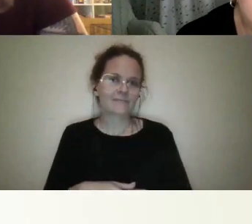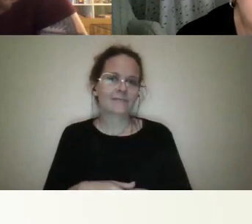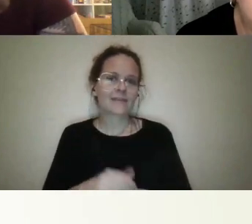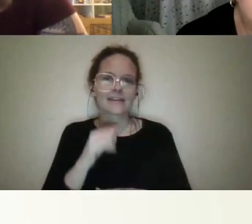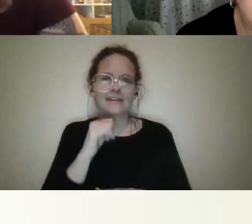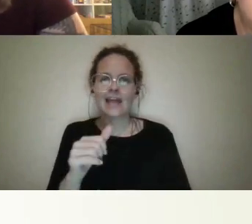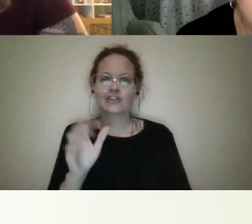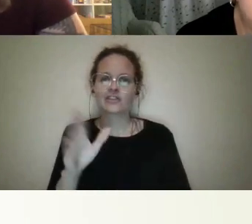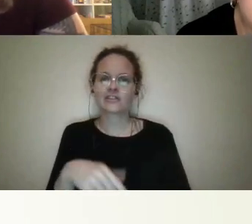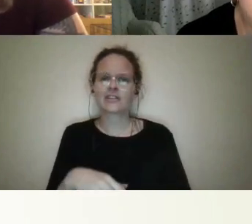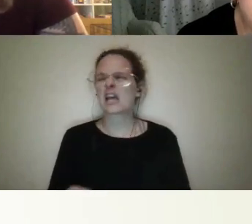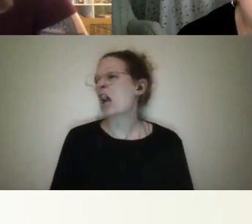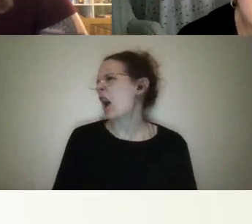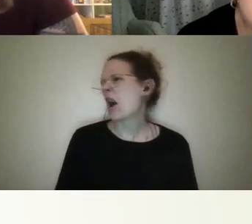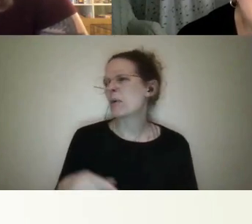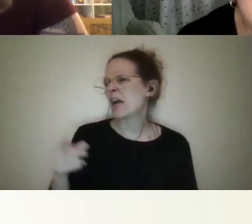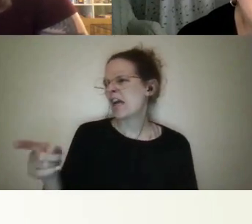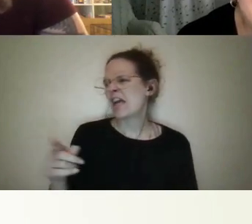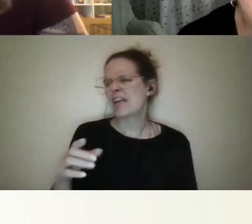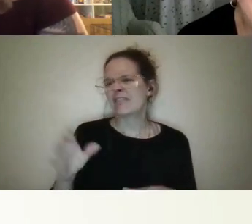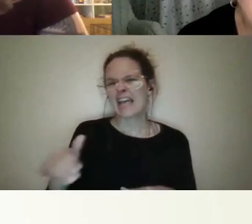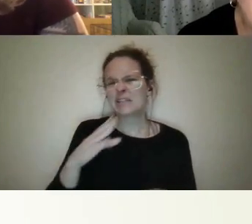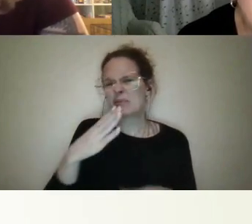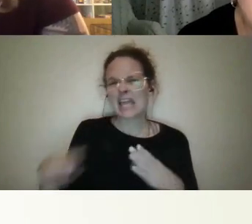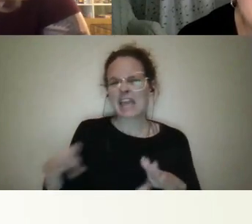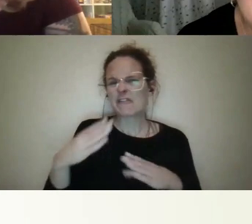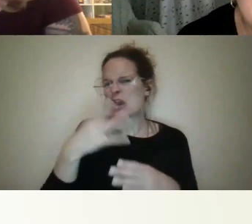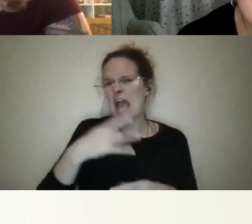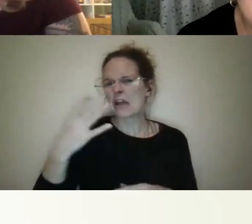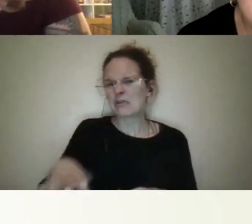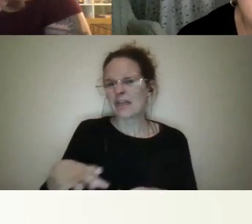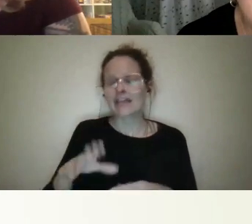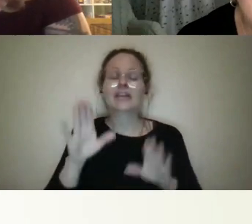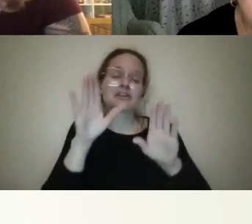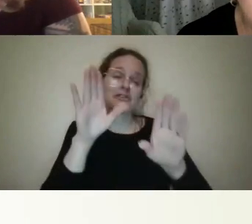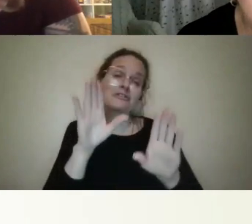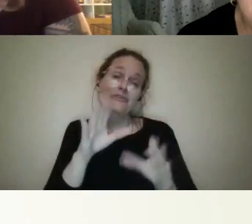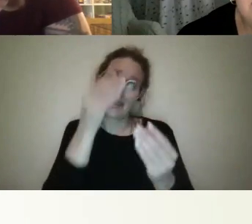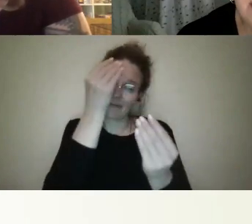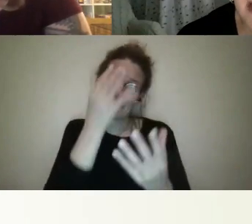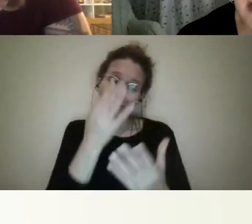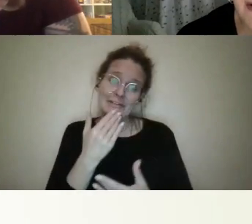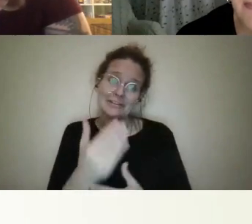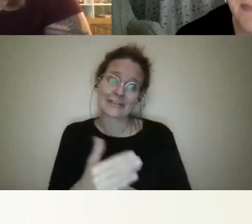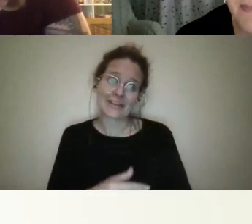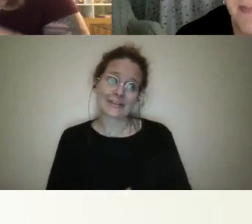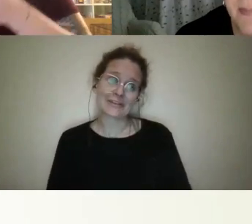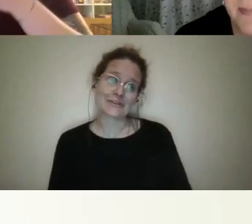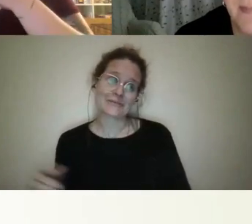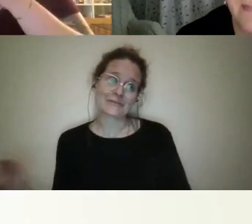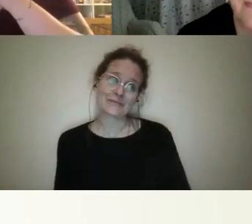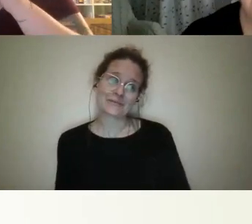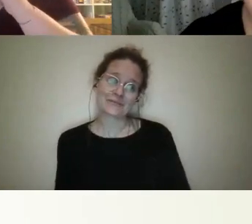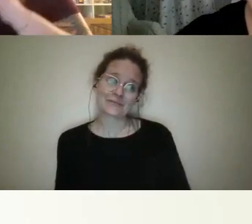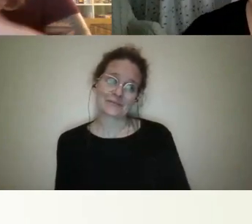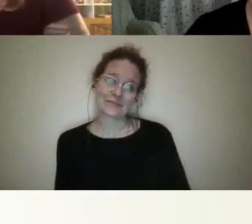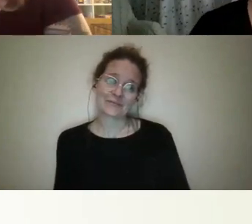be like, "tsk, they're just doing something I don't like." So yeah, really great stuff. Thank you.